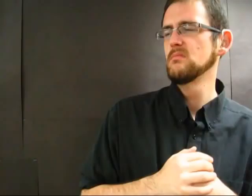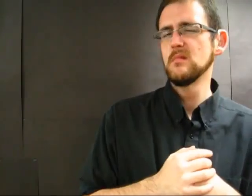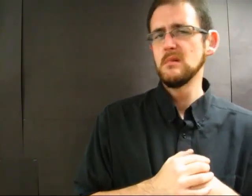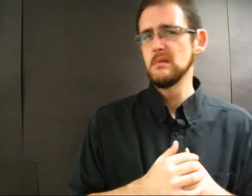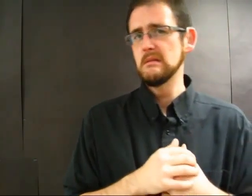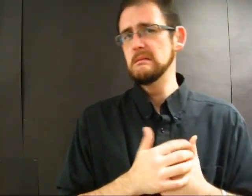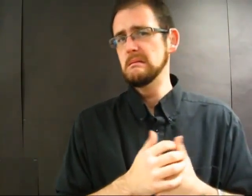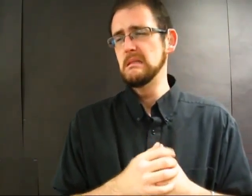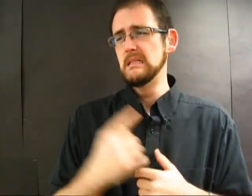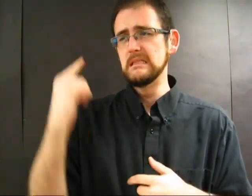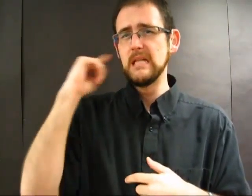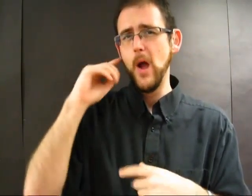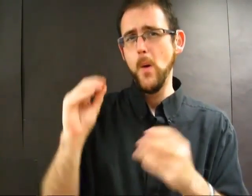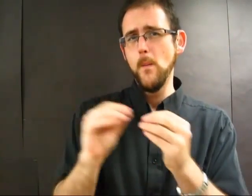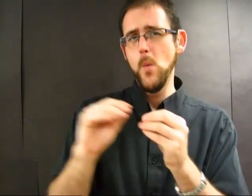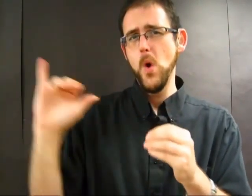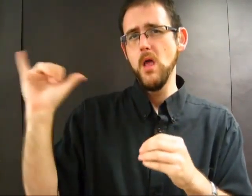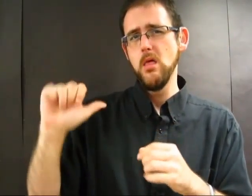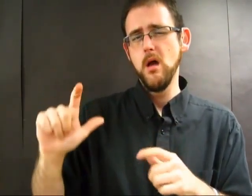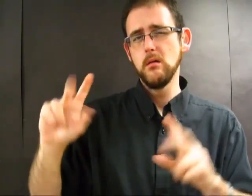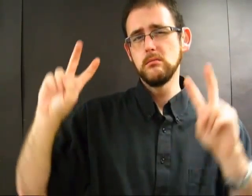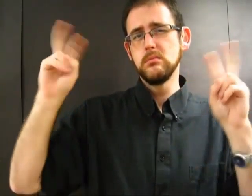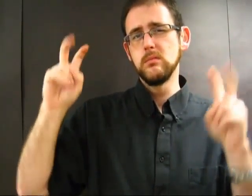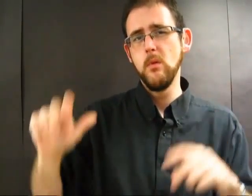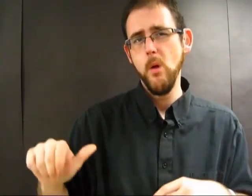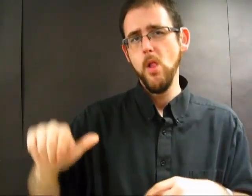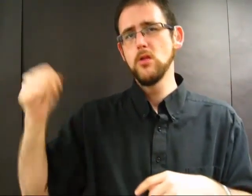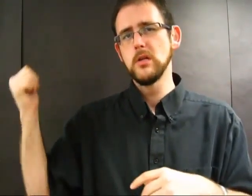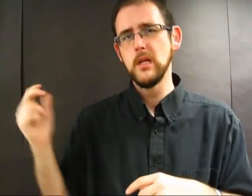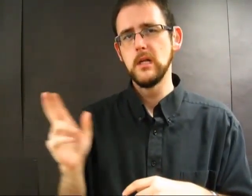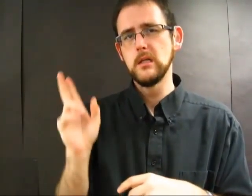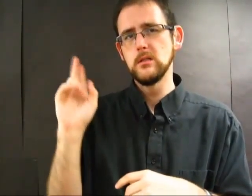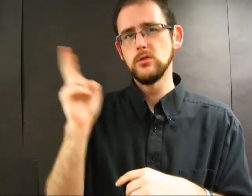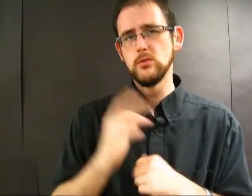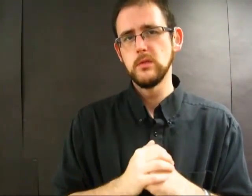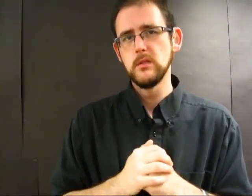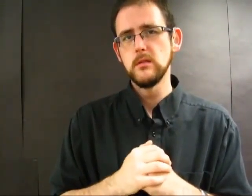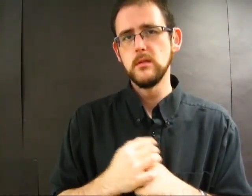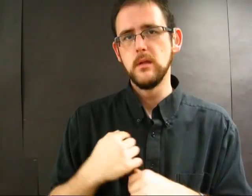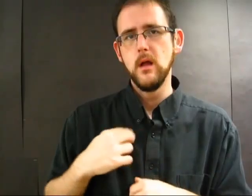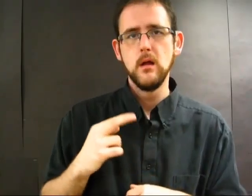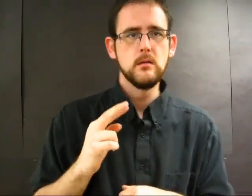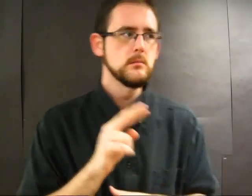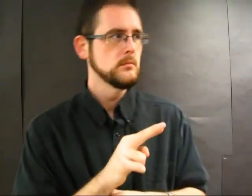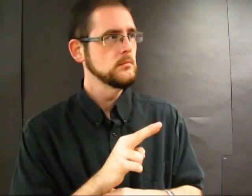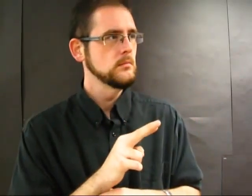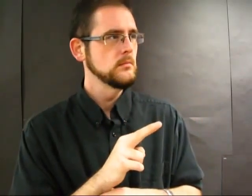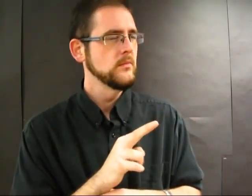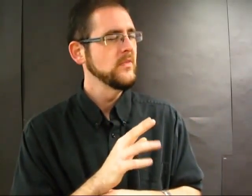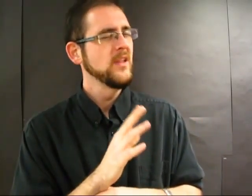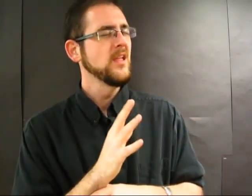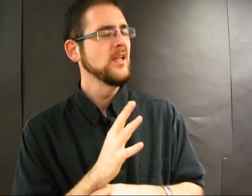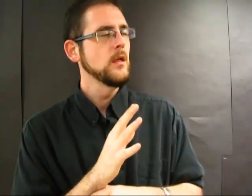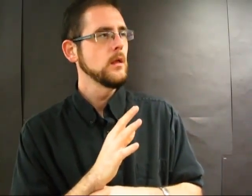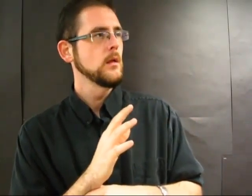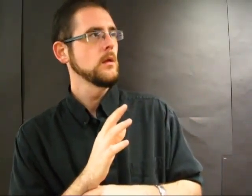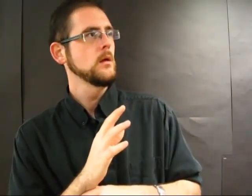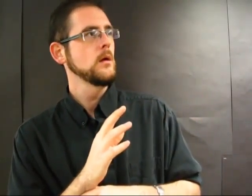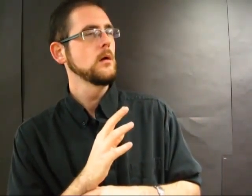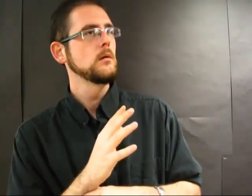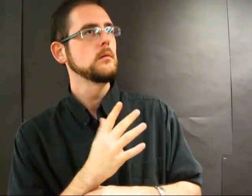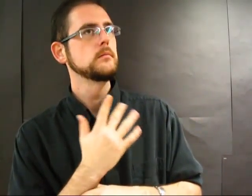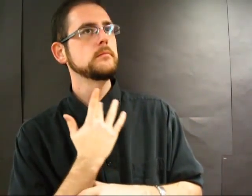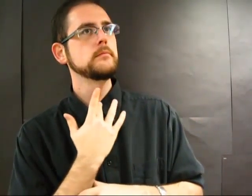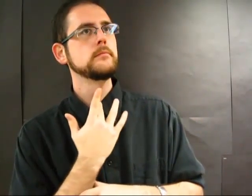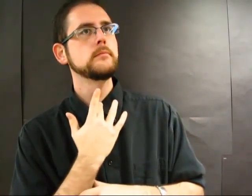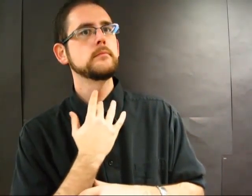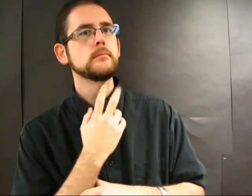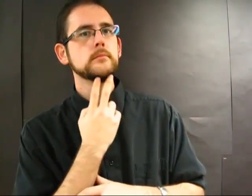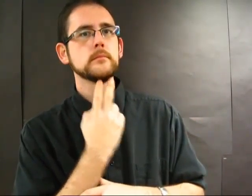it sounded more like an alternate history. I was skeptical at first, but realized that